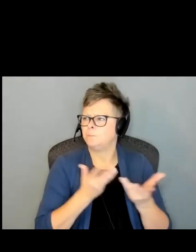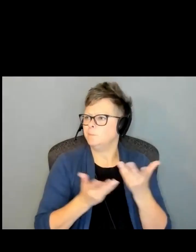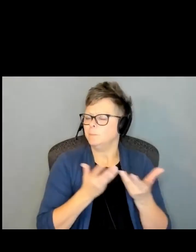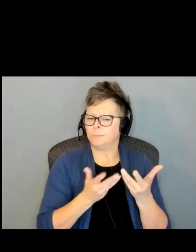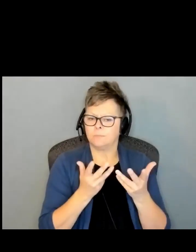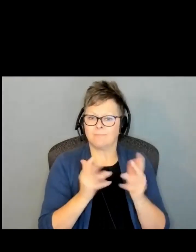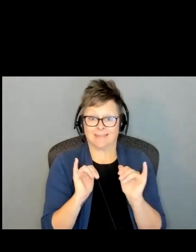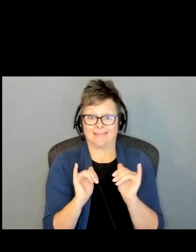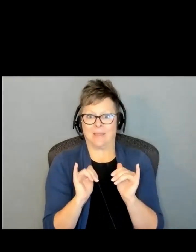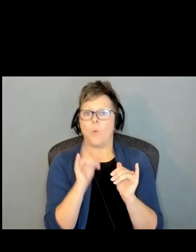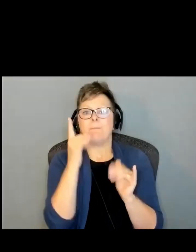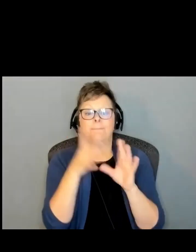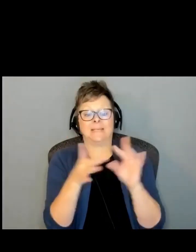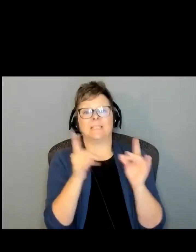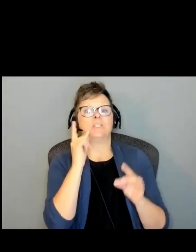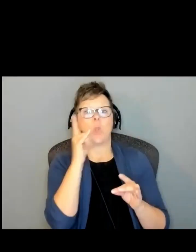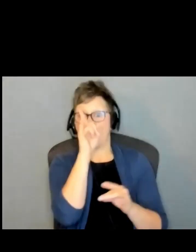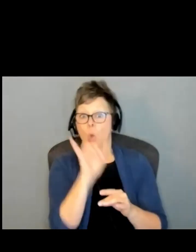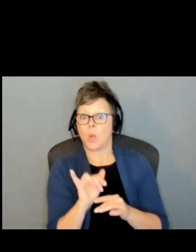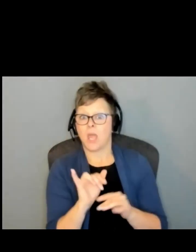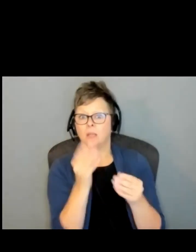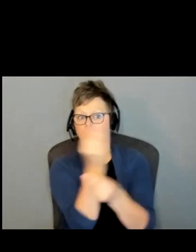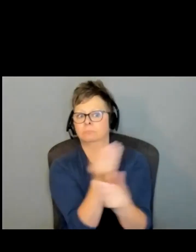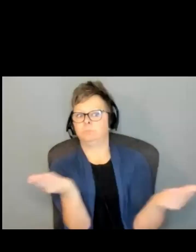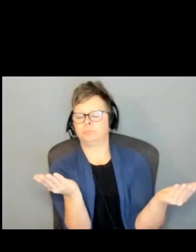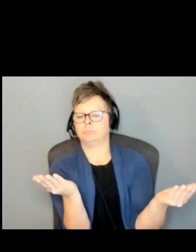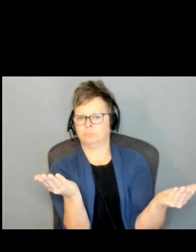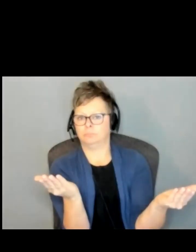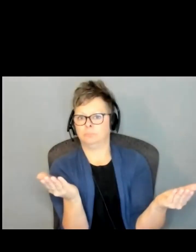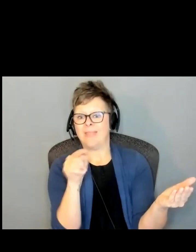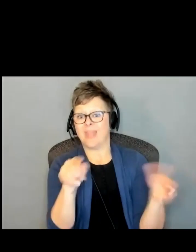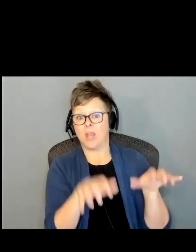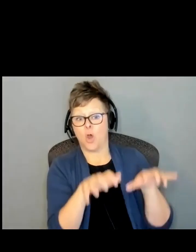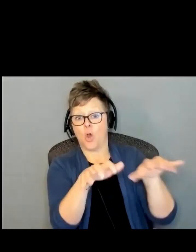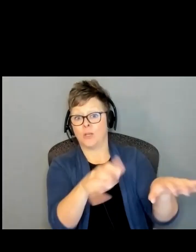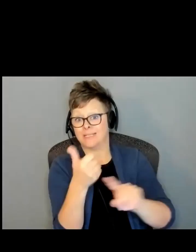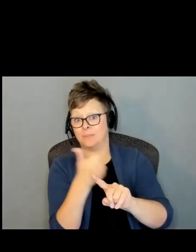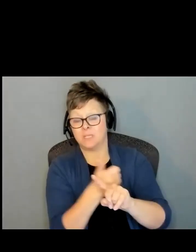are going, and thinking about the audience who is going to be getting that information.